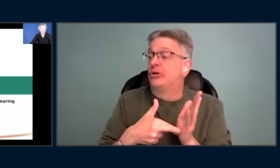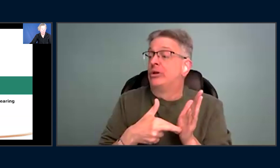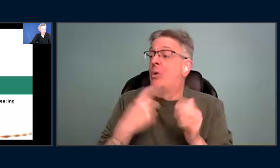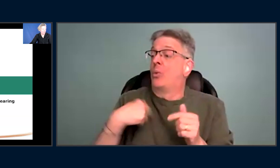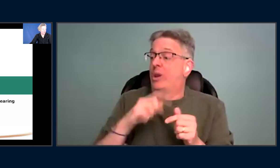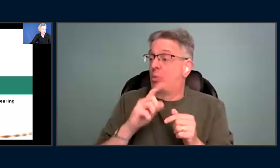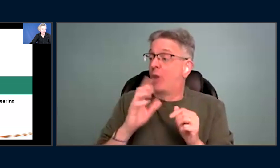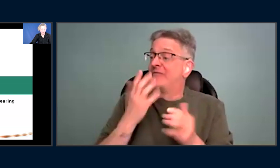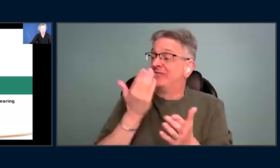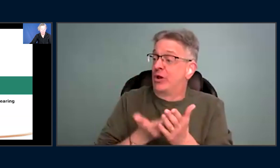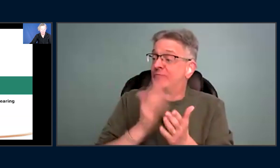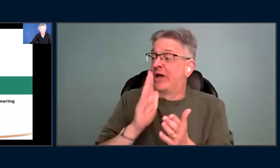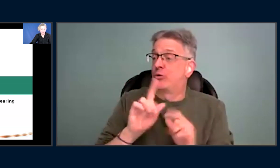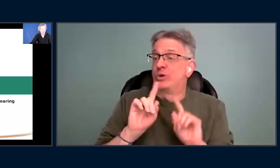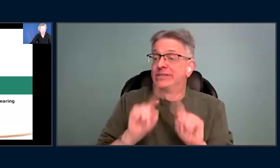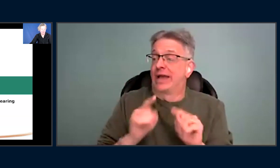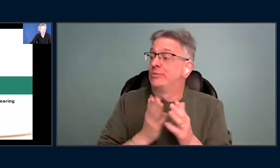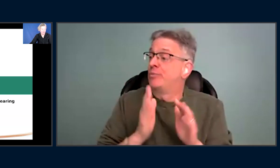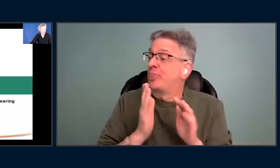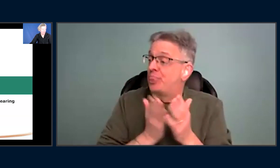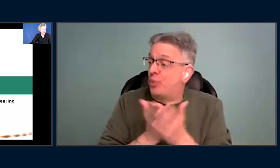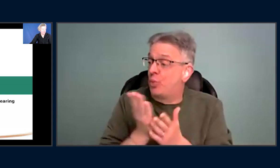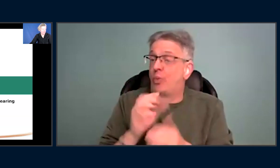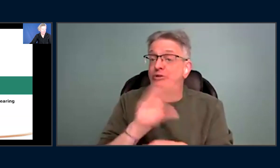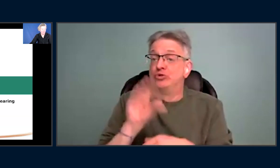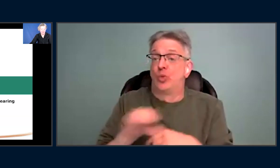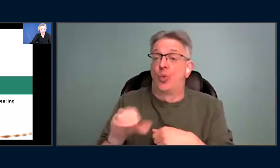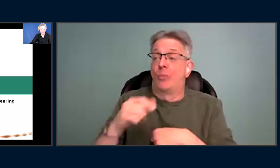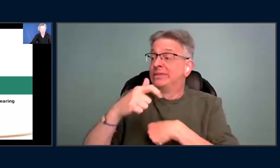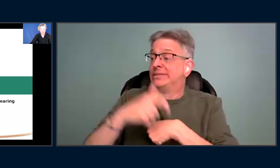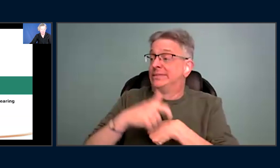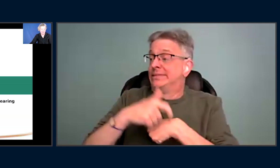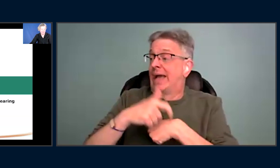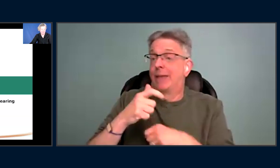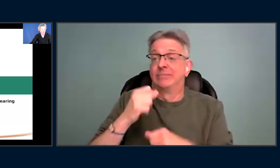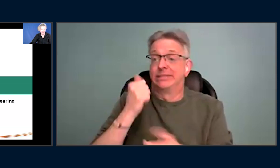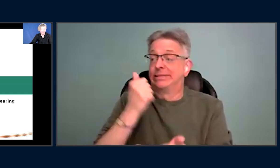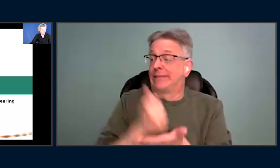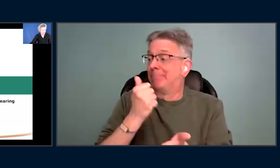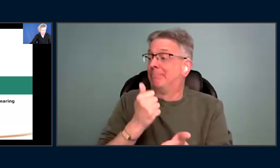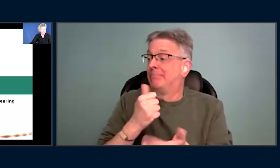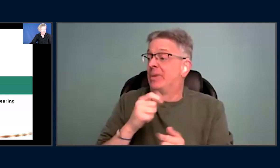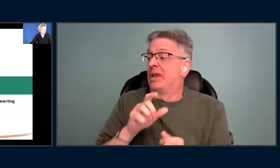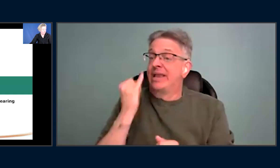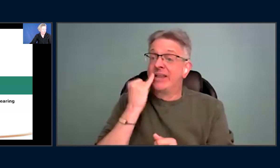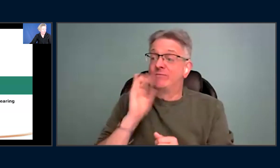when you registered, we will verify your attendance via the Zoom timestamp.